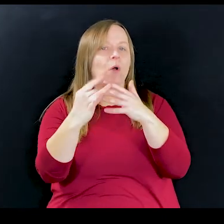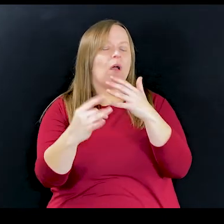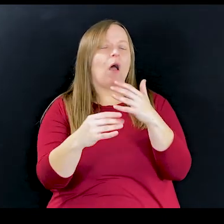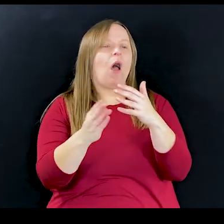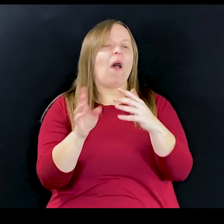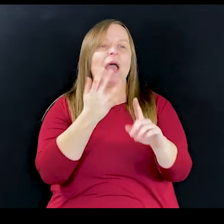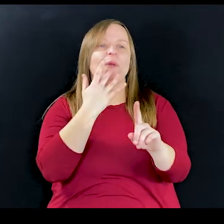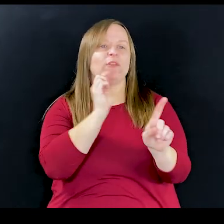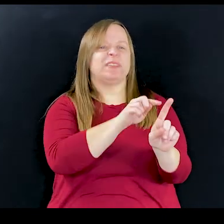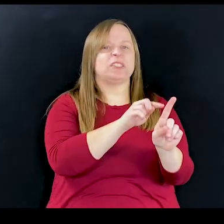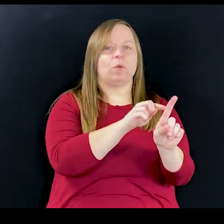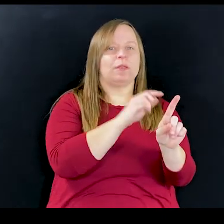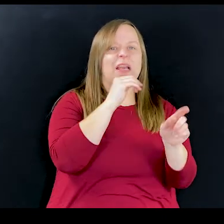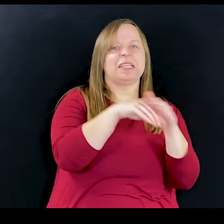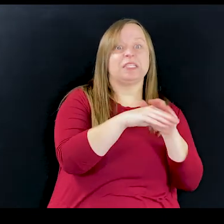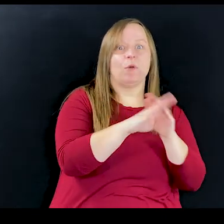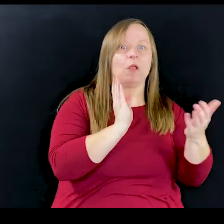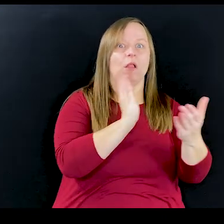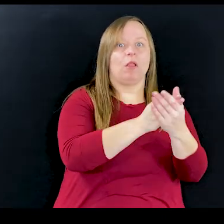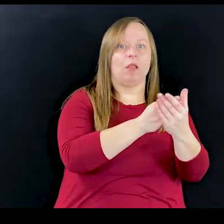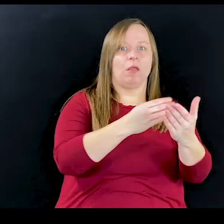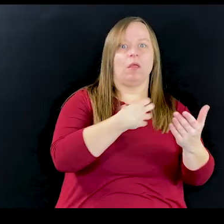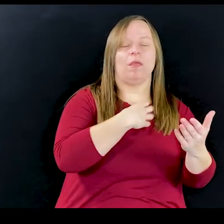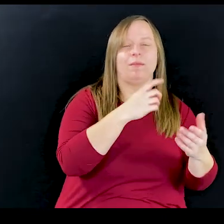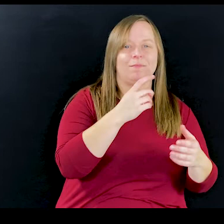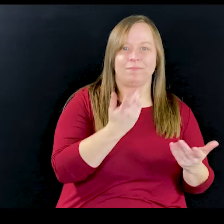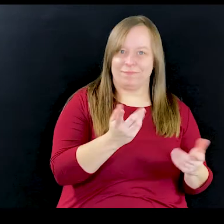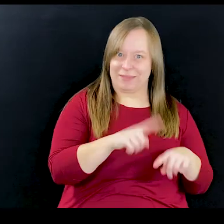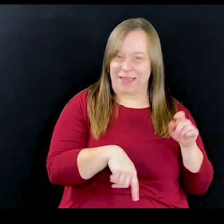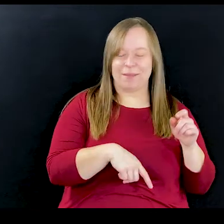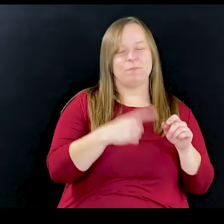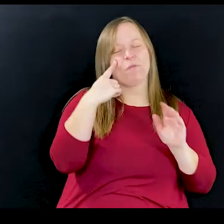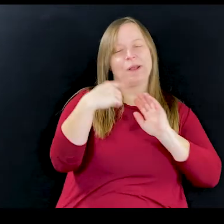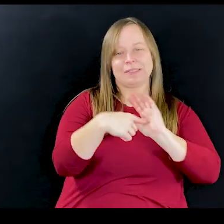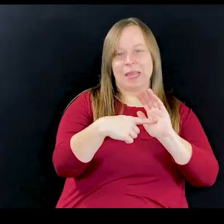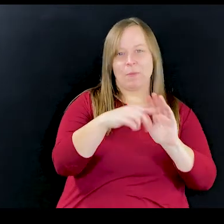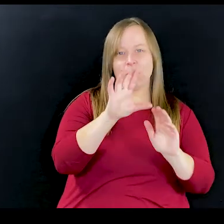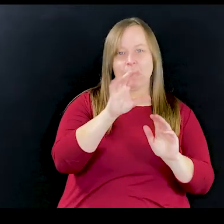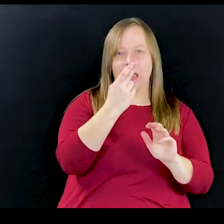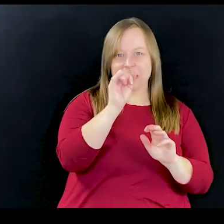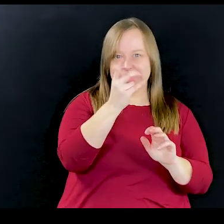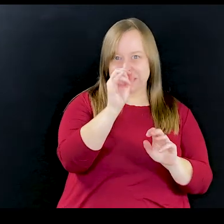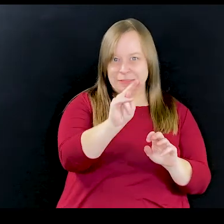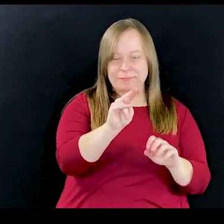would have been accessible. So for example-- let's just stick with the Hudson station--